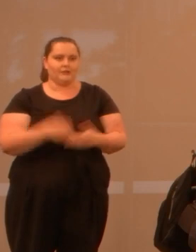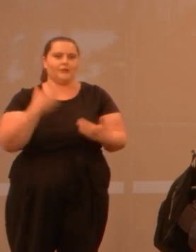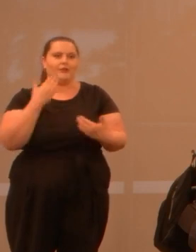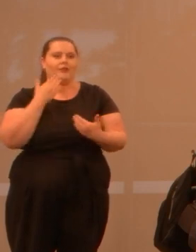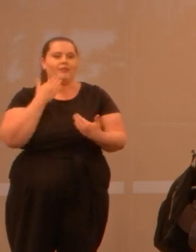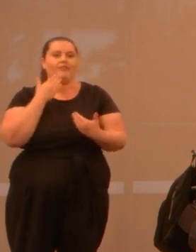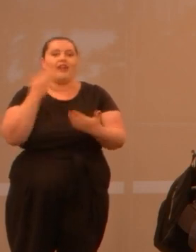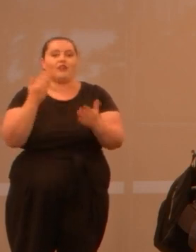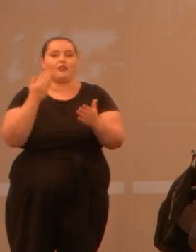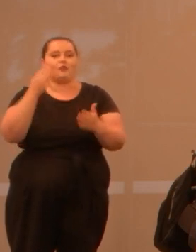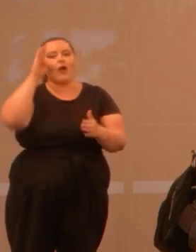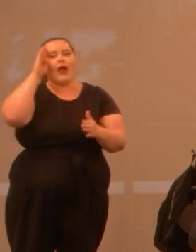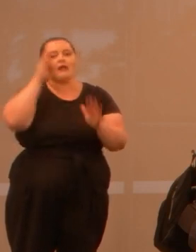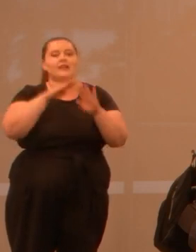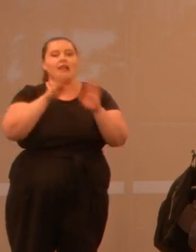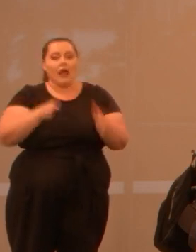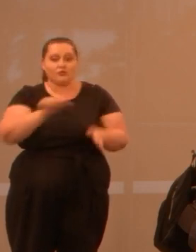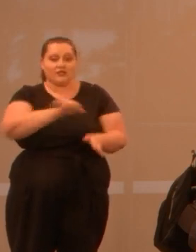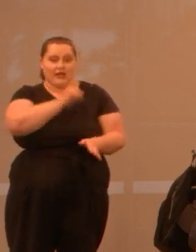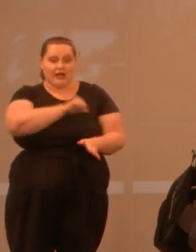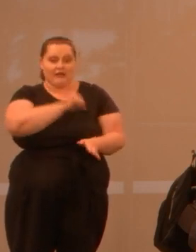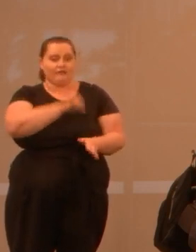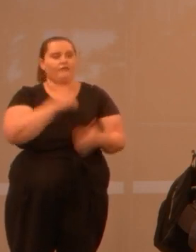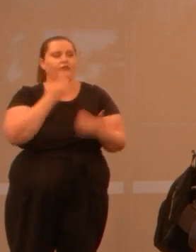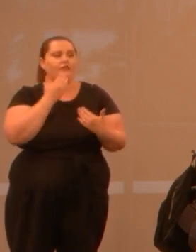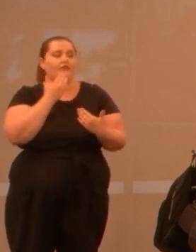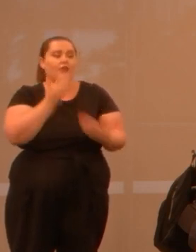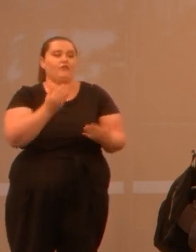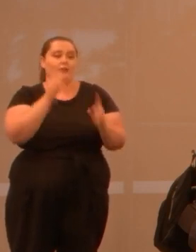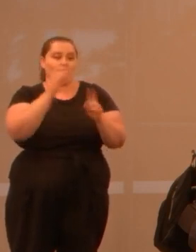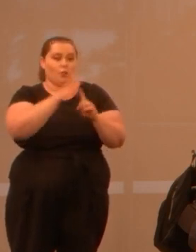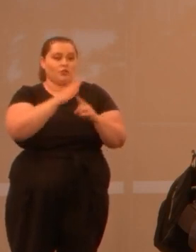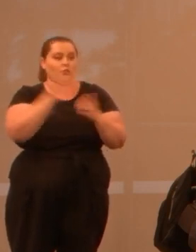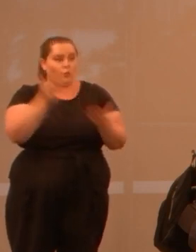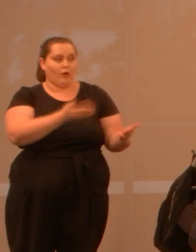and wonderful staff, thank you for that very important Welcome to Country, I also